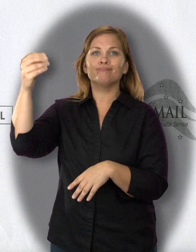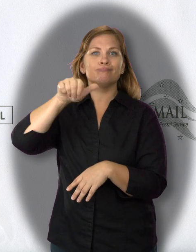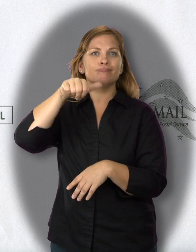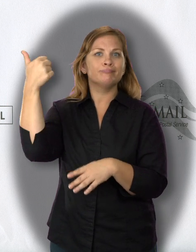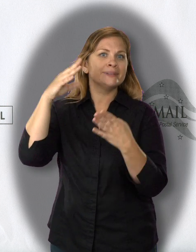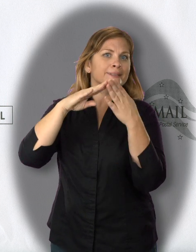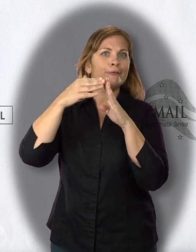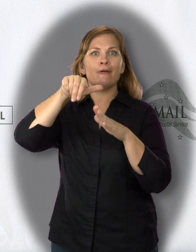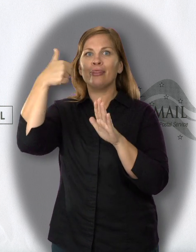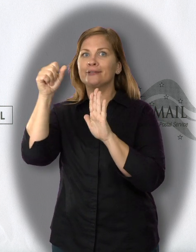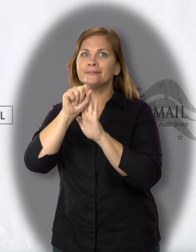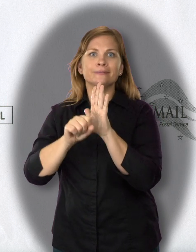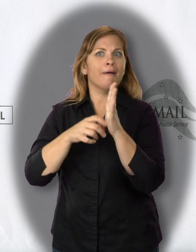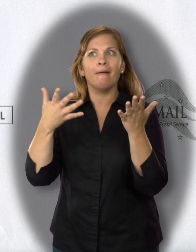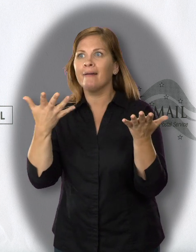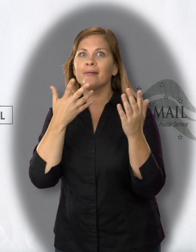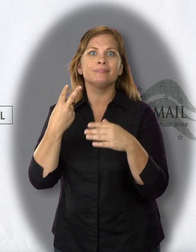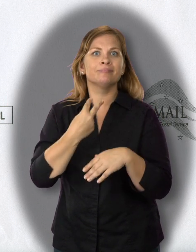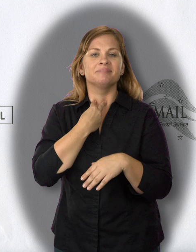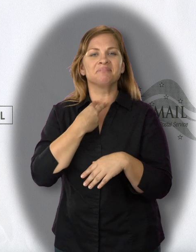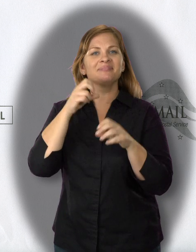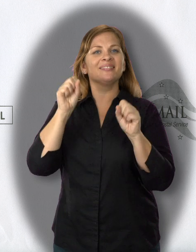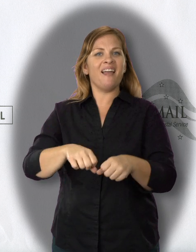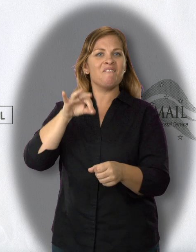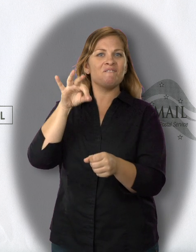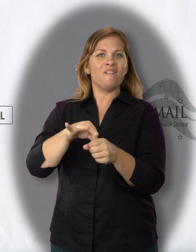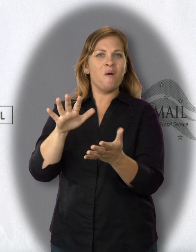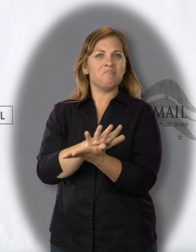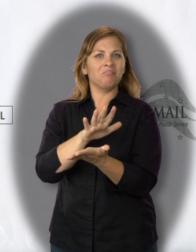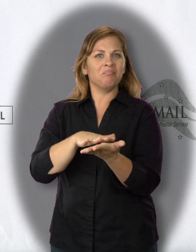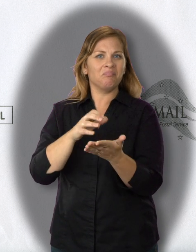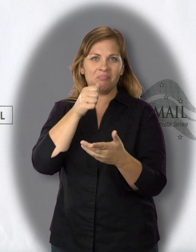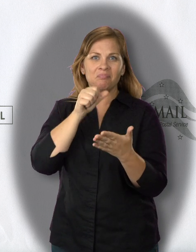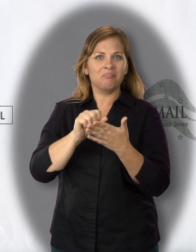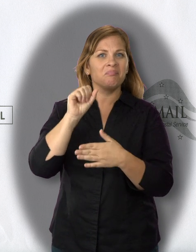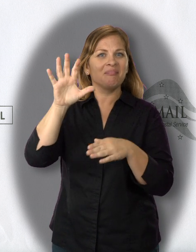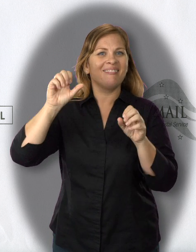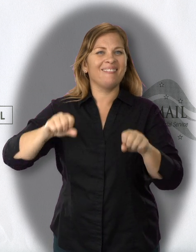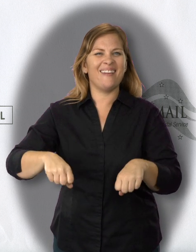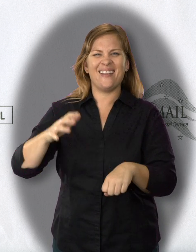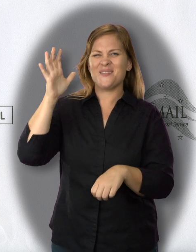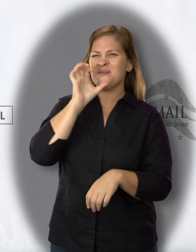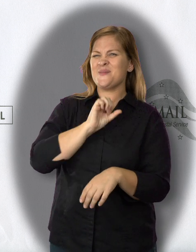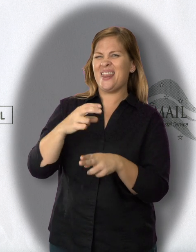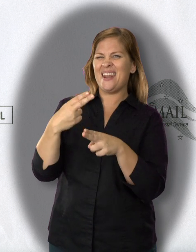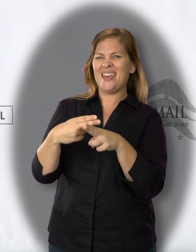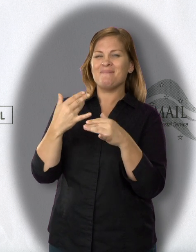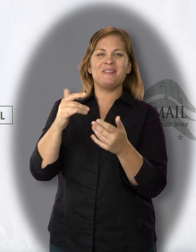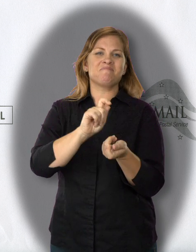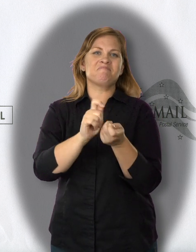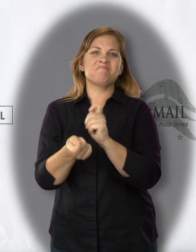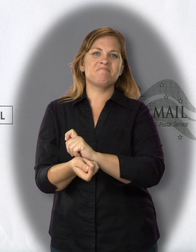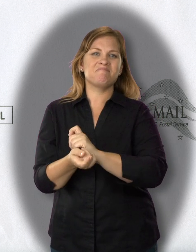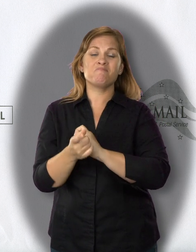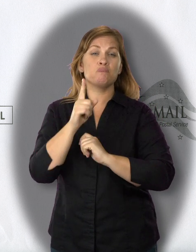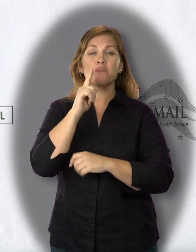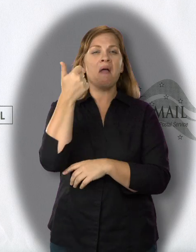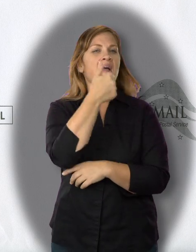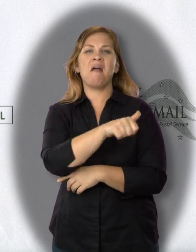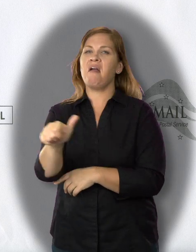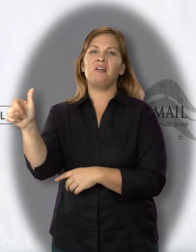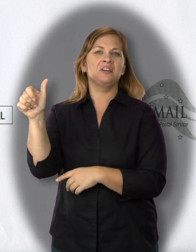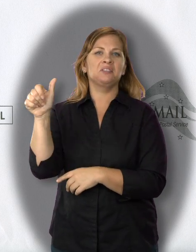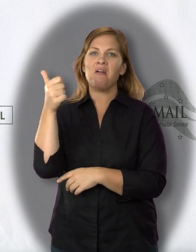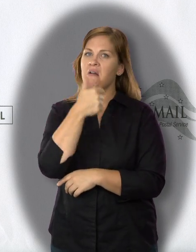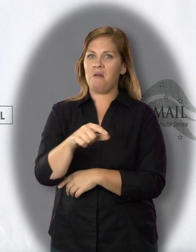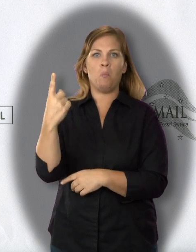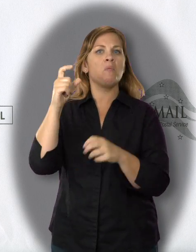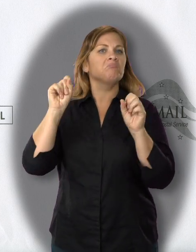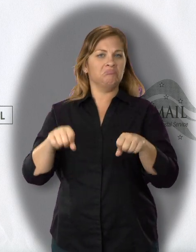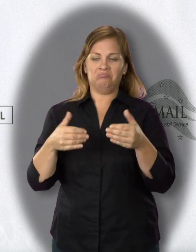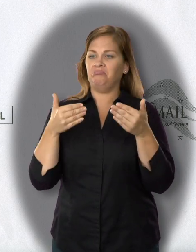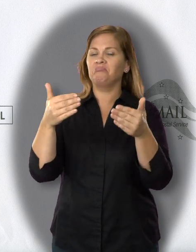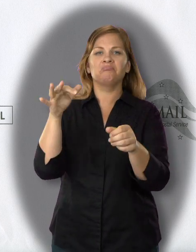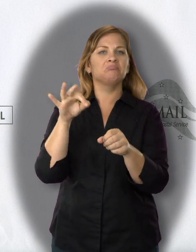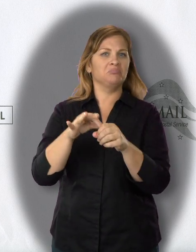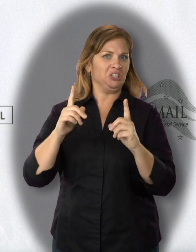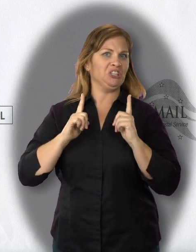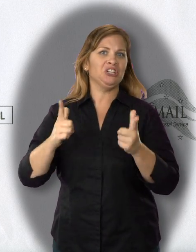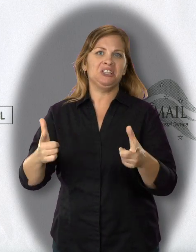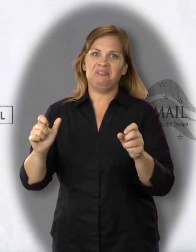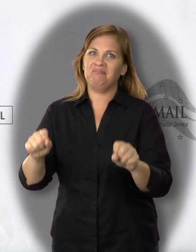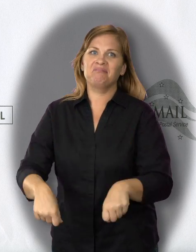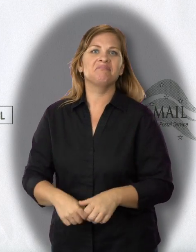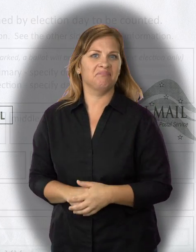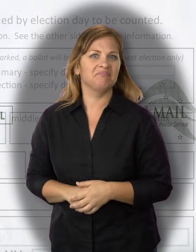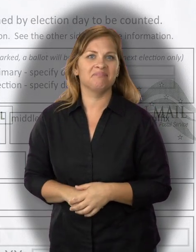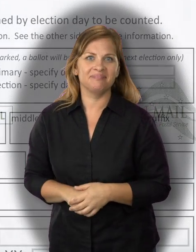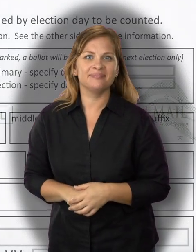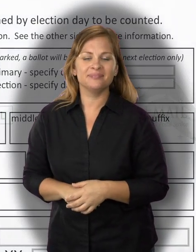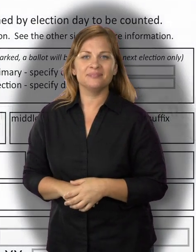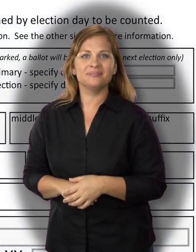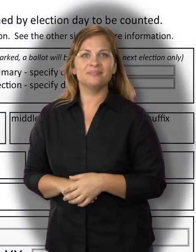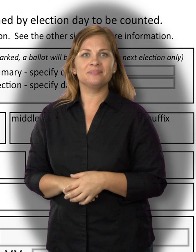Now the rules have changed and anyone can vote early if they want to.